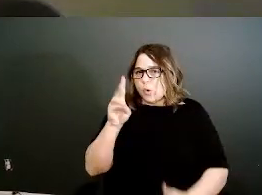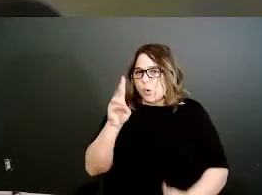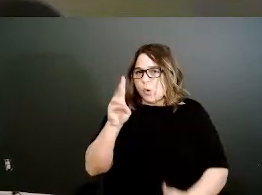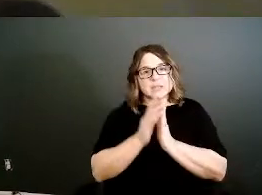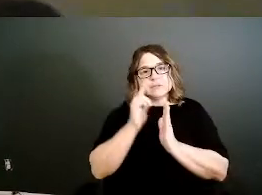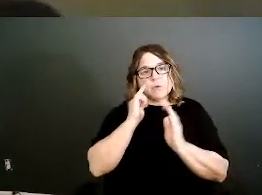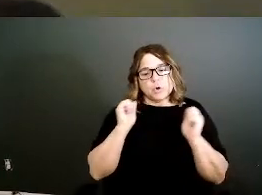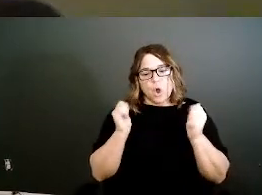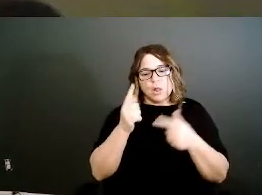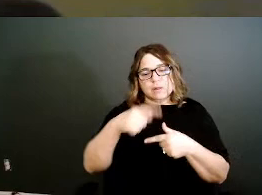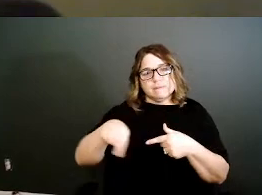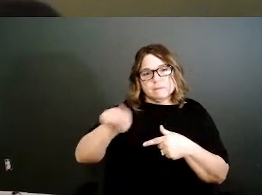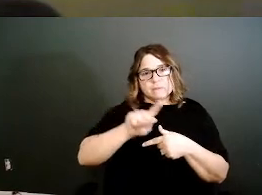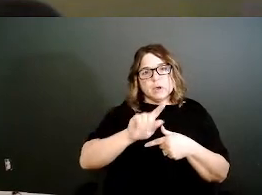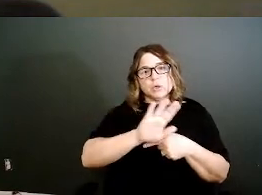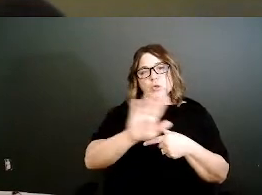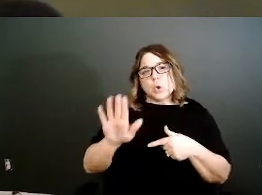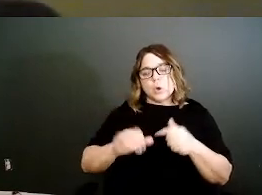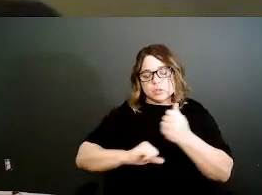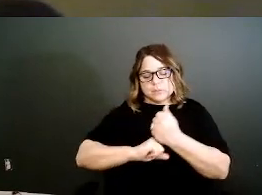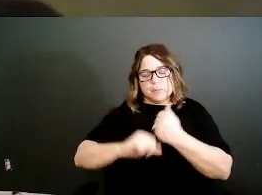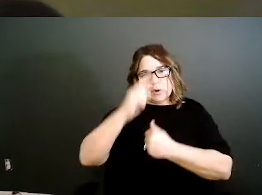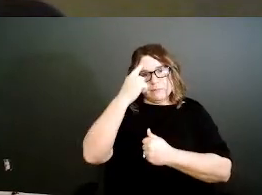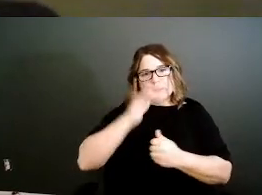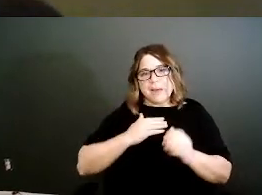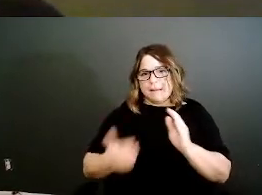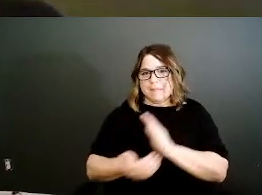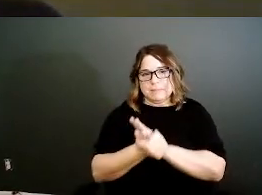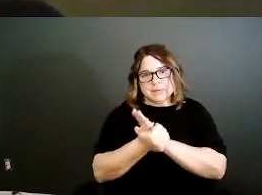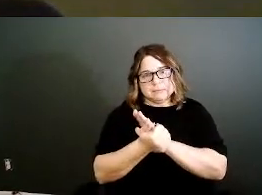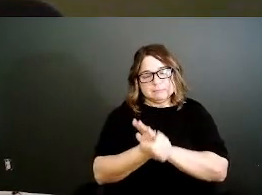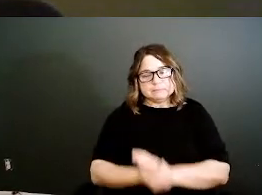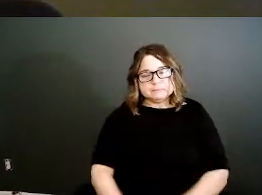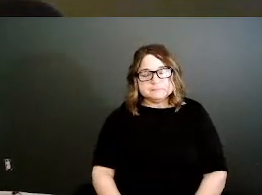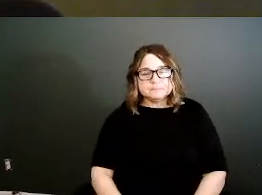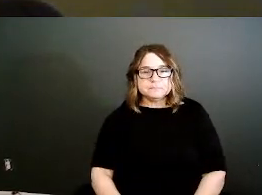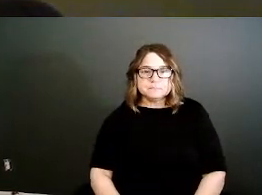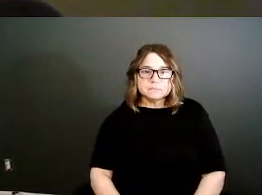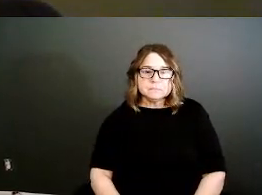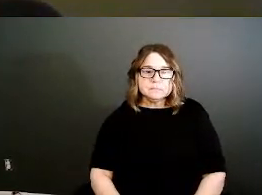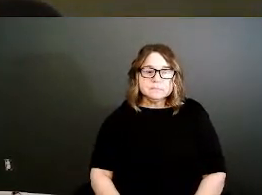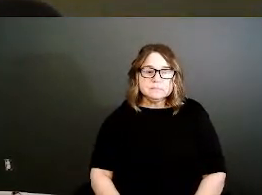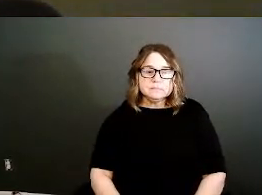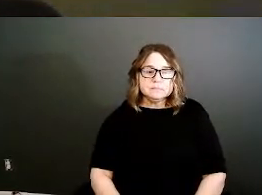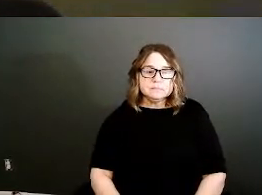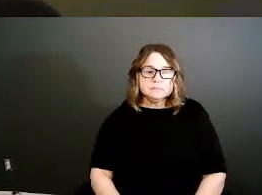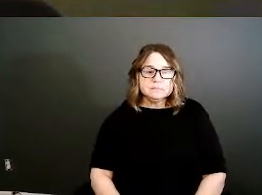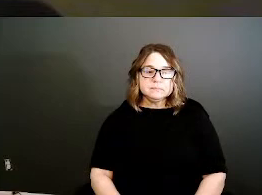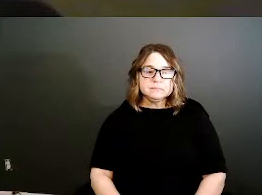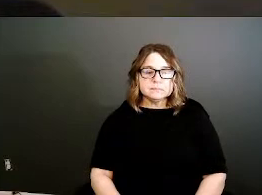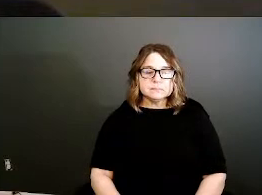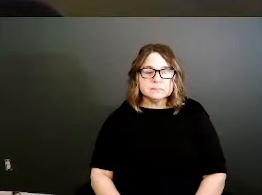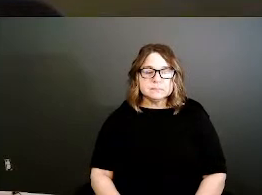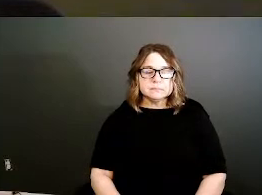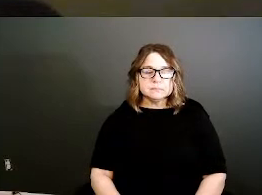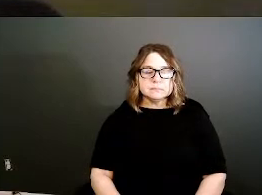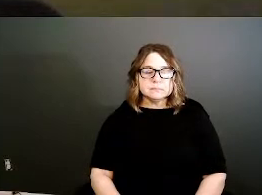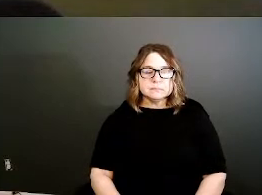≫ COUNCIL PRESIDENT BENDER: COUNCIL MEMBER JOHNSON HAS MOVED AN AMENDMENT. IS THERE A SECOND? ≫ SECOND. ≫ COUNCIL PRESIDENT BENDER: COUNCIL MEMBER PALMISANO.